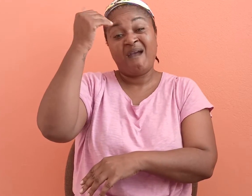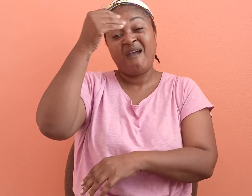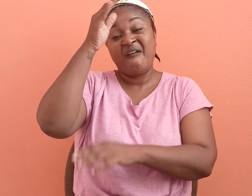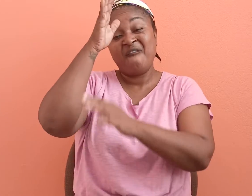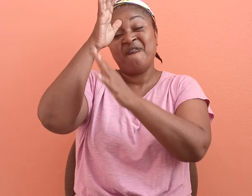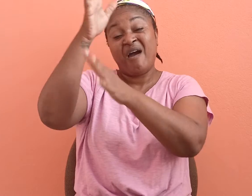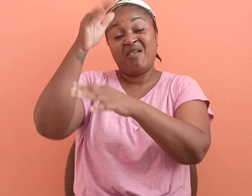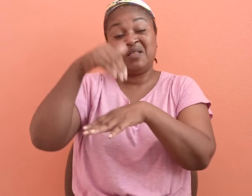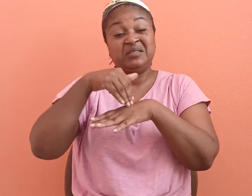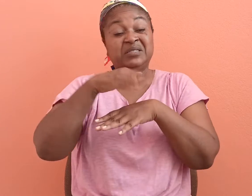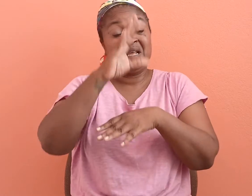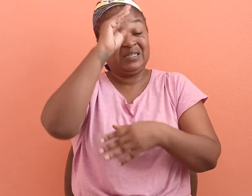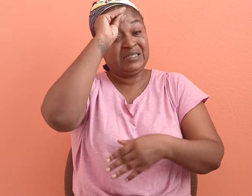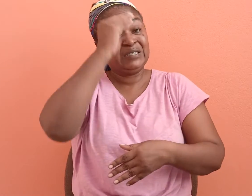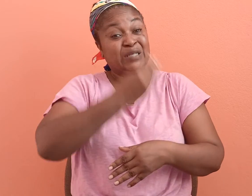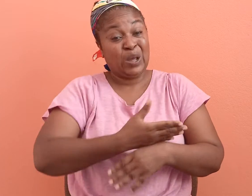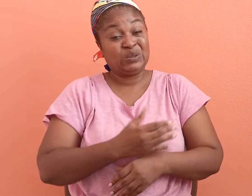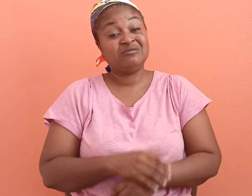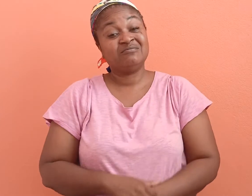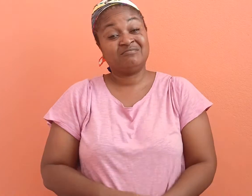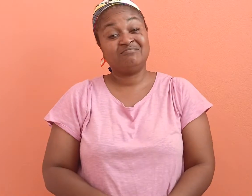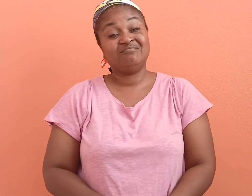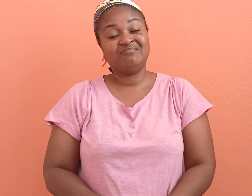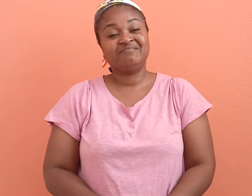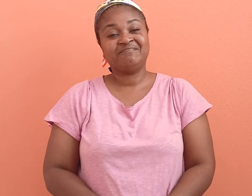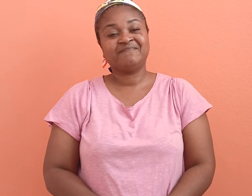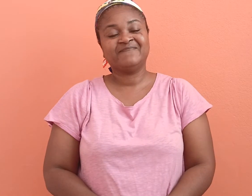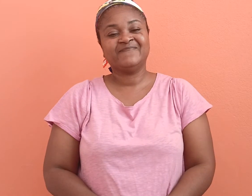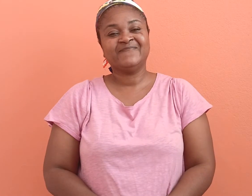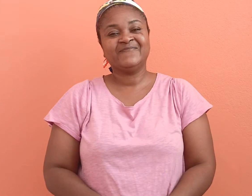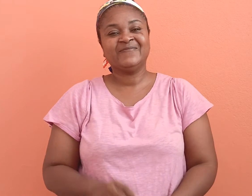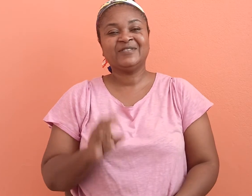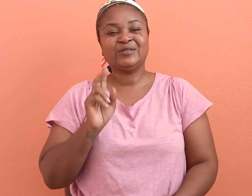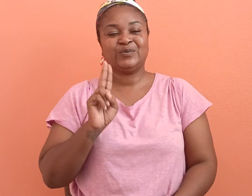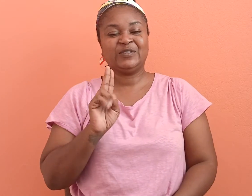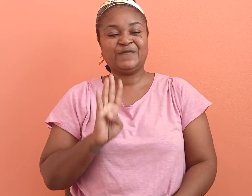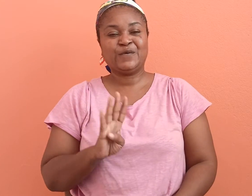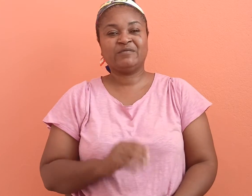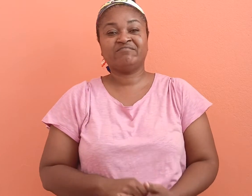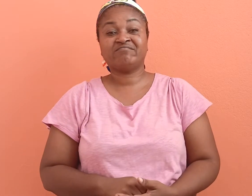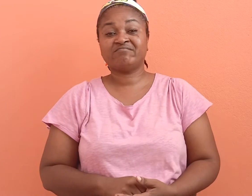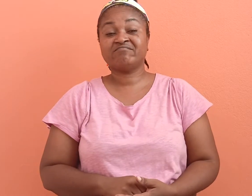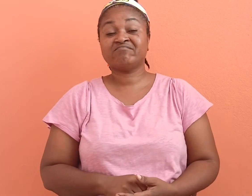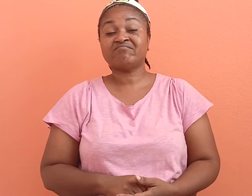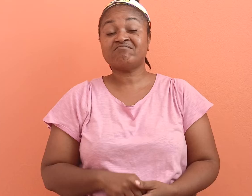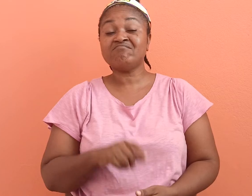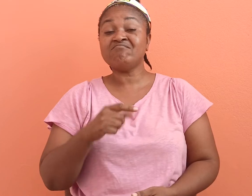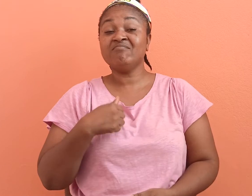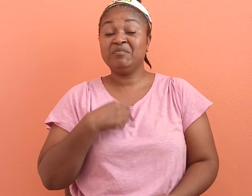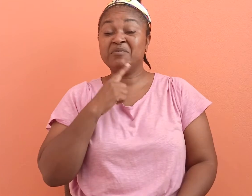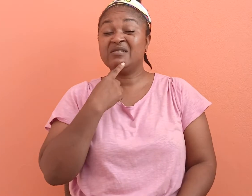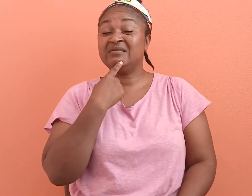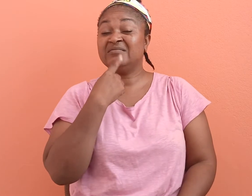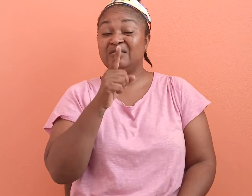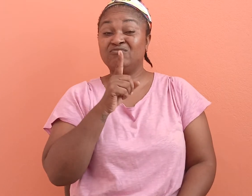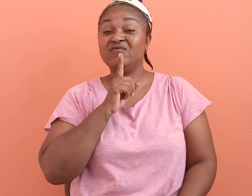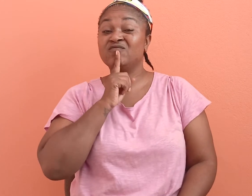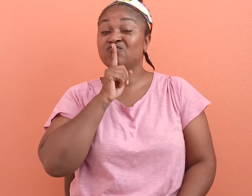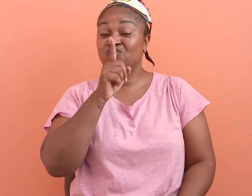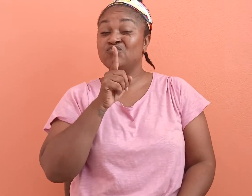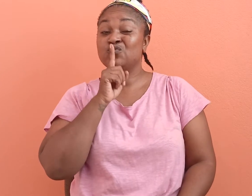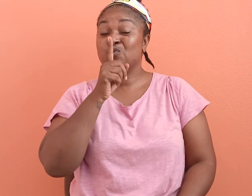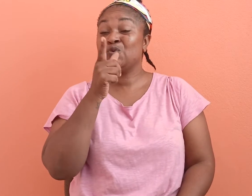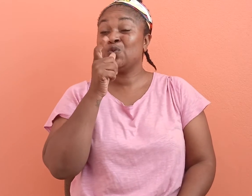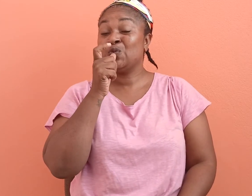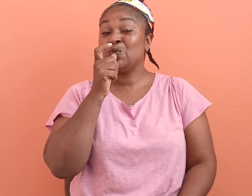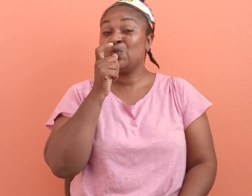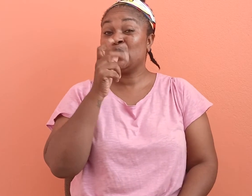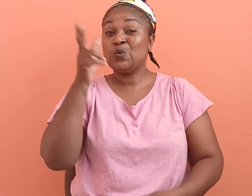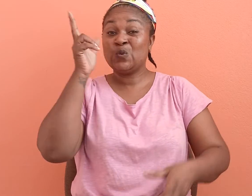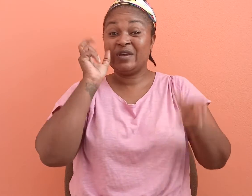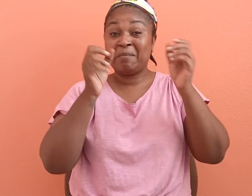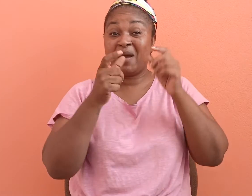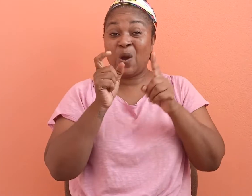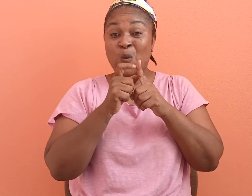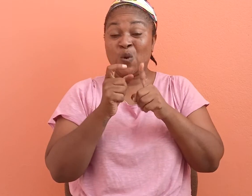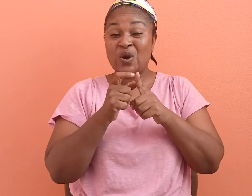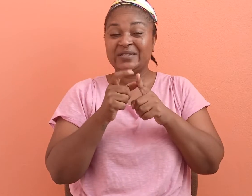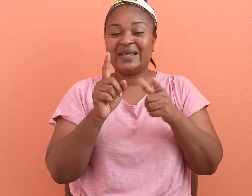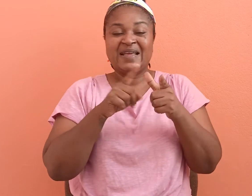24 “I assure you that whoever hears my word and believes in the one who sent me has